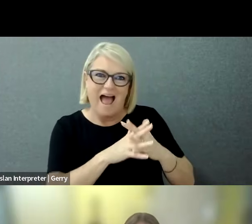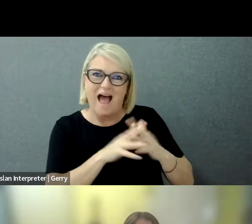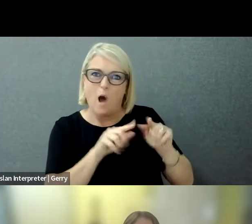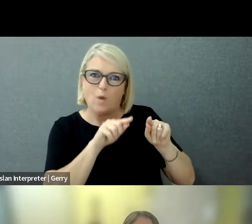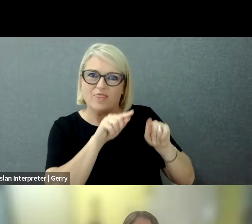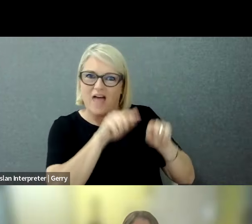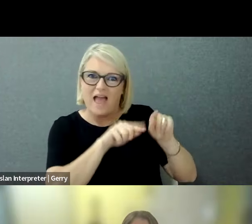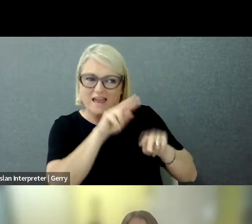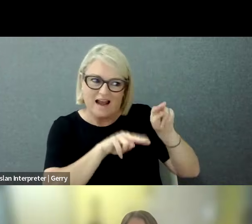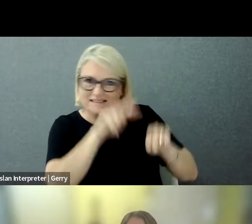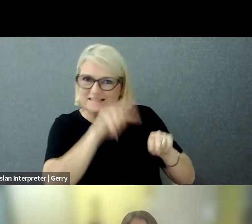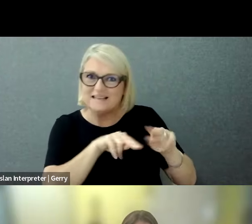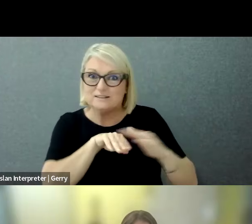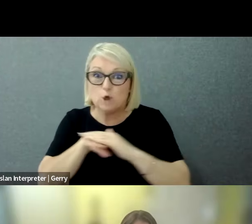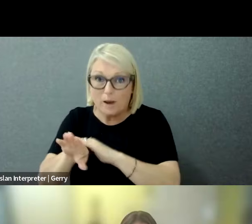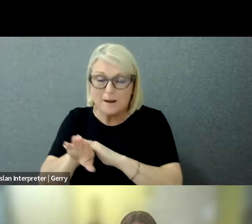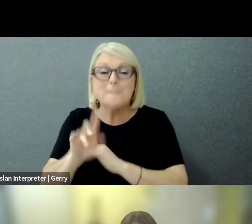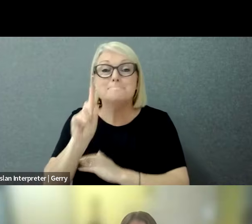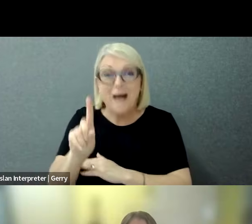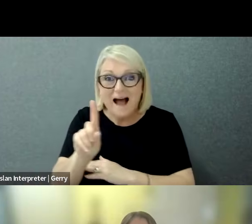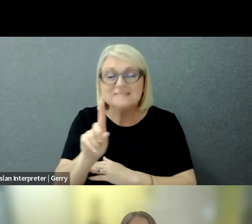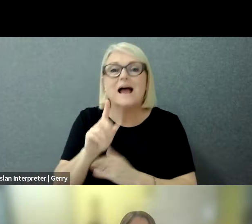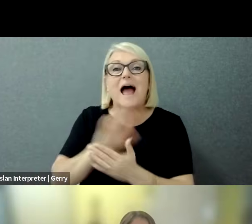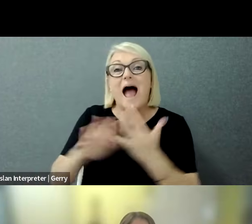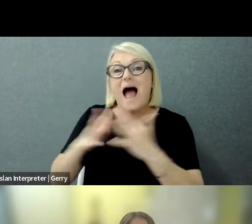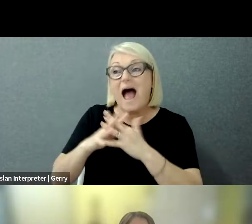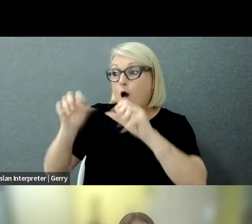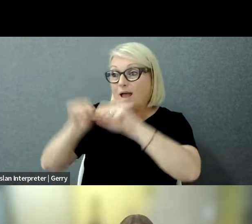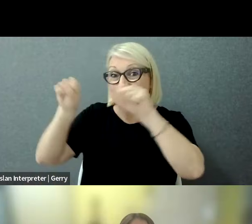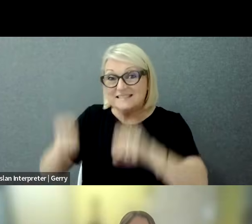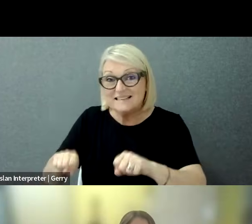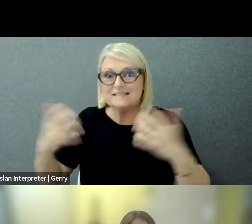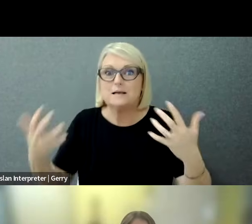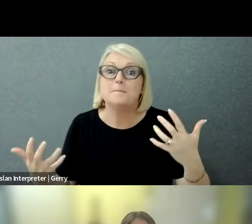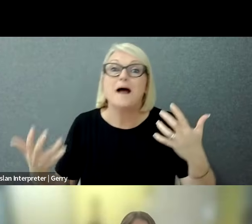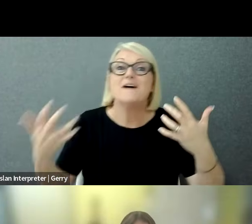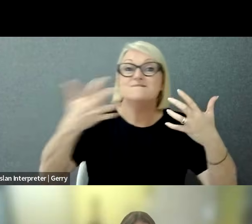particularly locally, because I think there's so much variability, locally meet the needs of